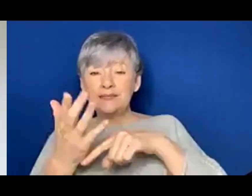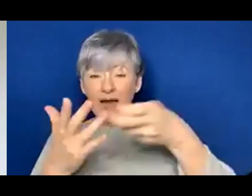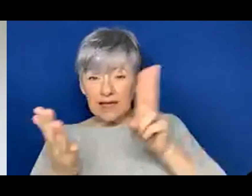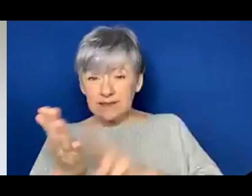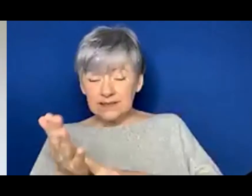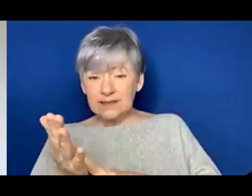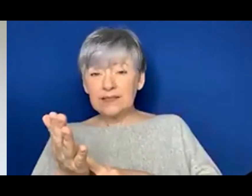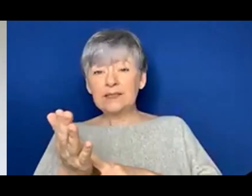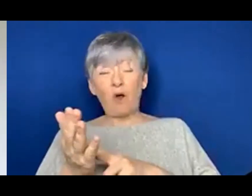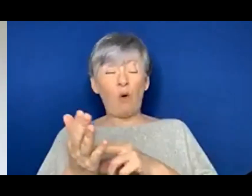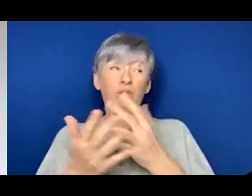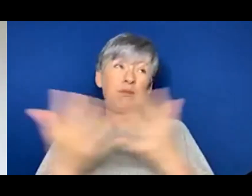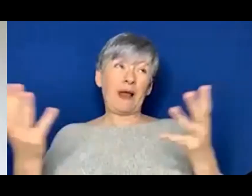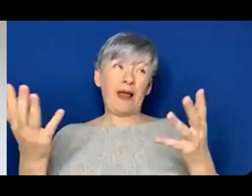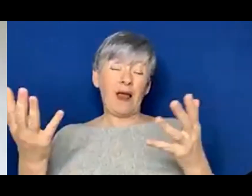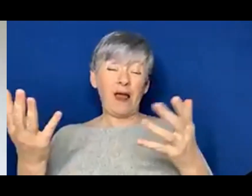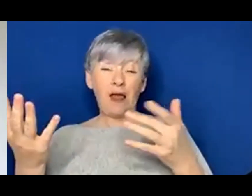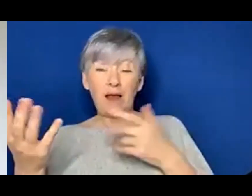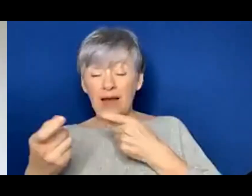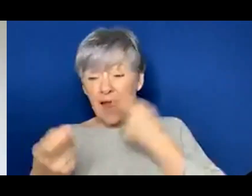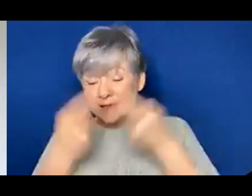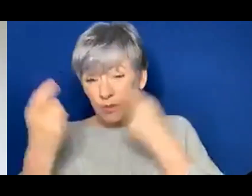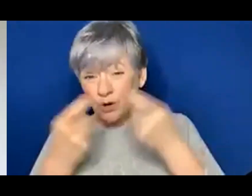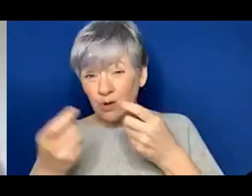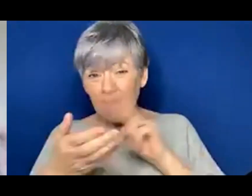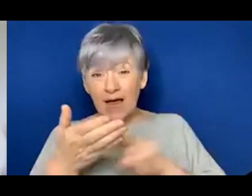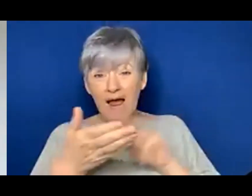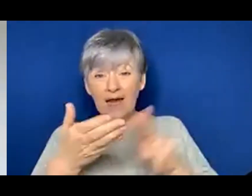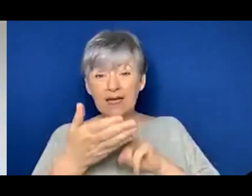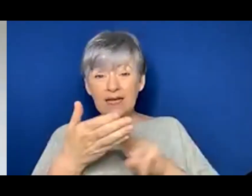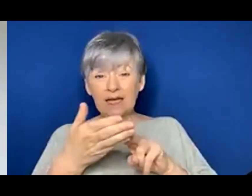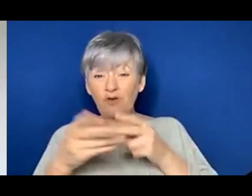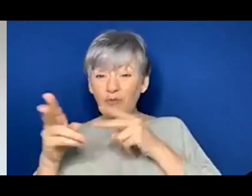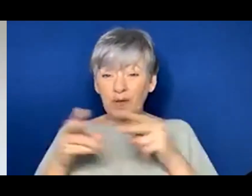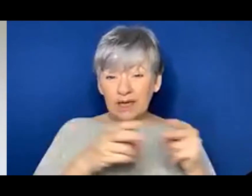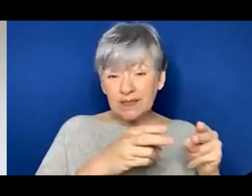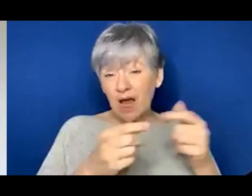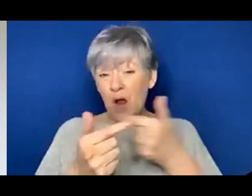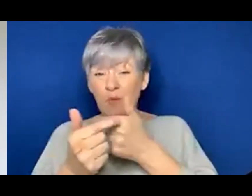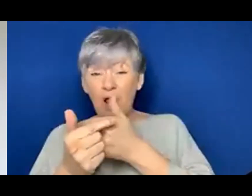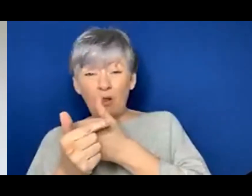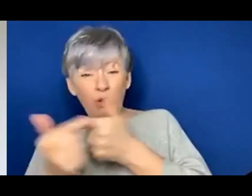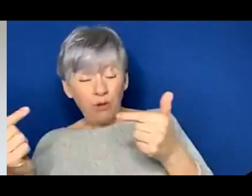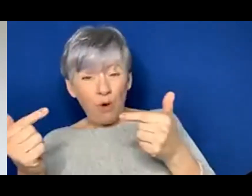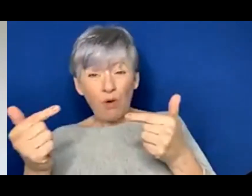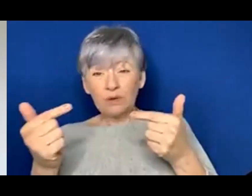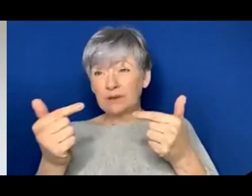exploration of various things including native and local themes. For example Siobhan's